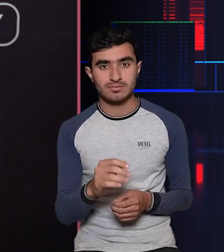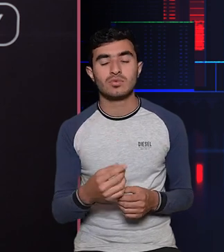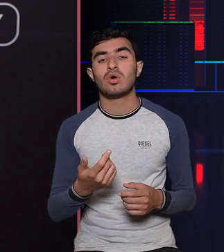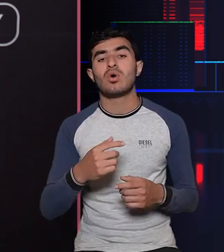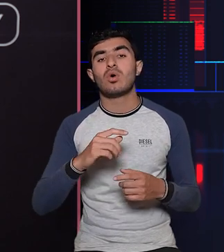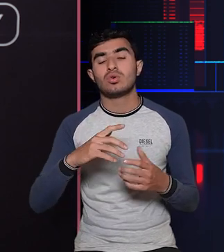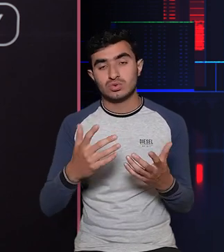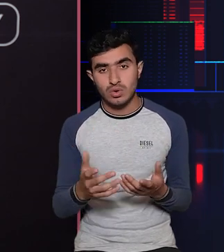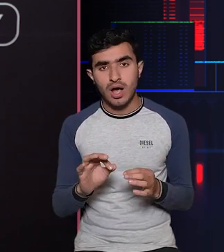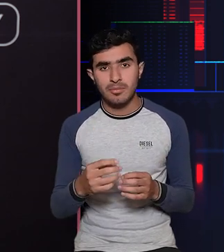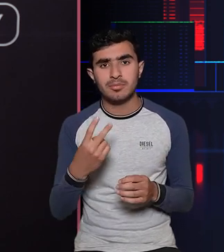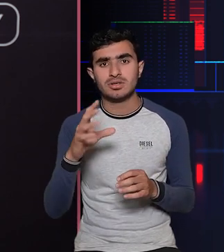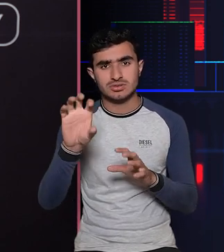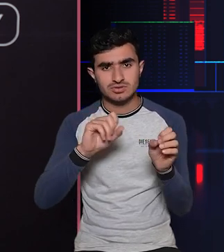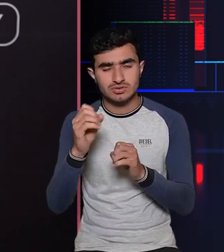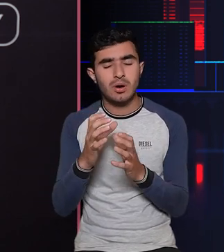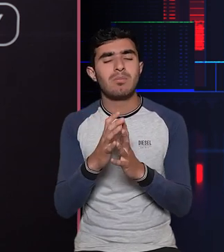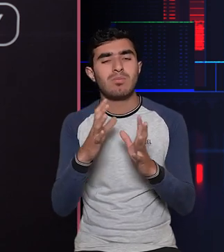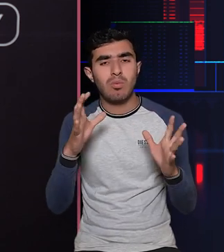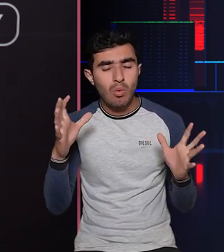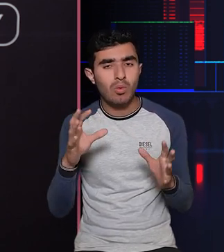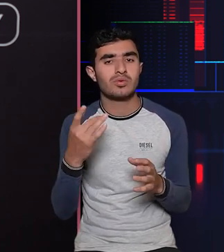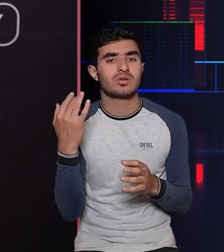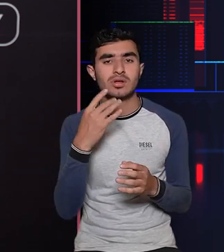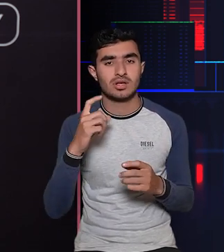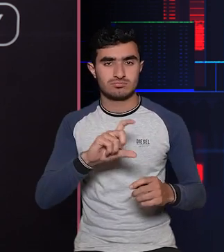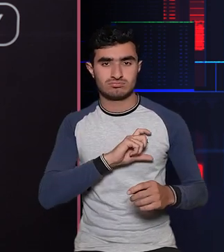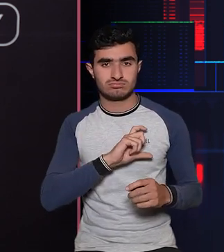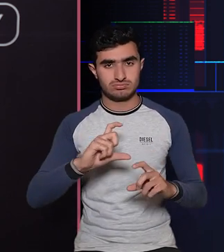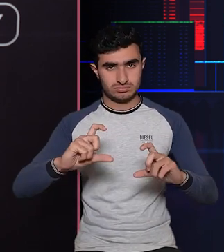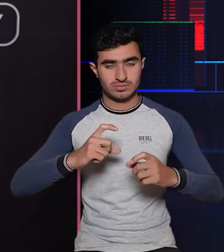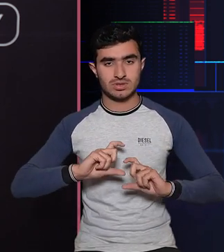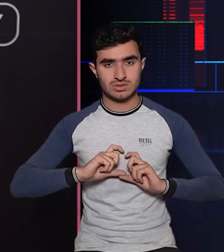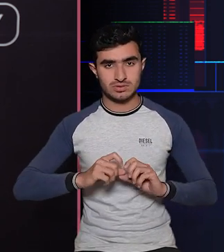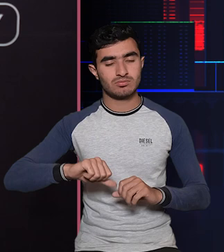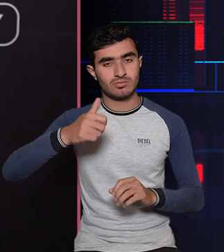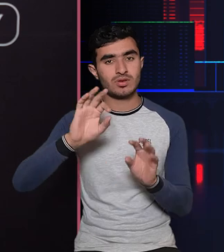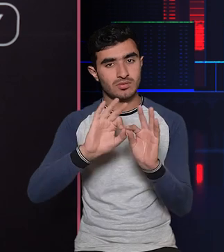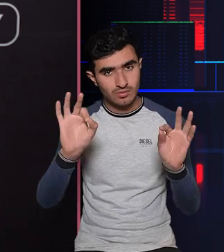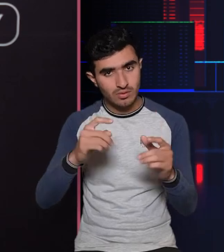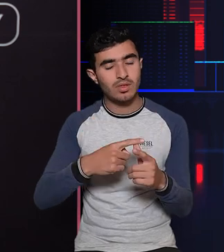The gold color has 1 point and the silver color has half point so for that I made a